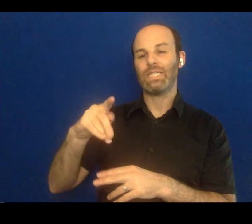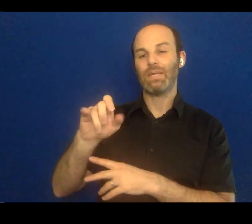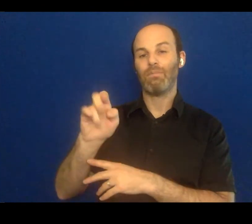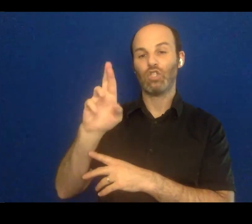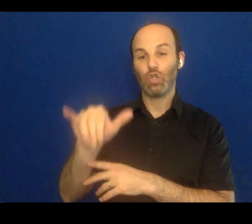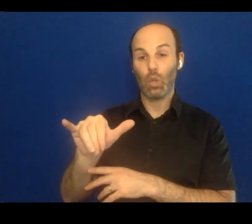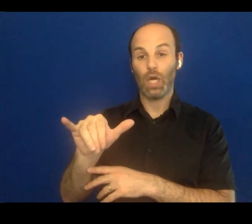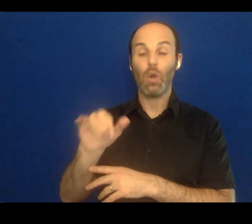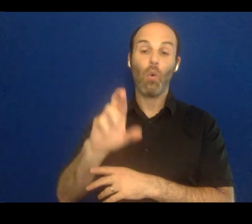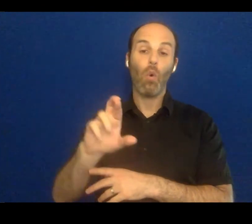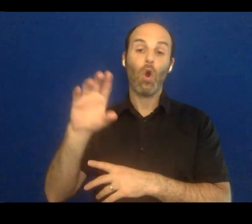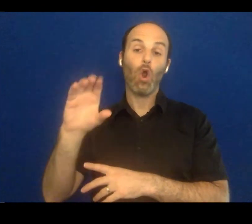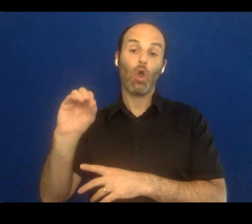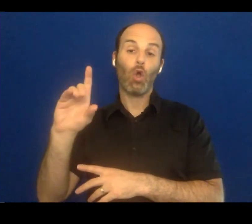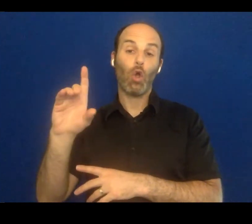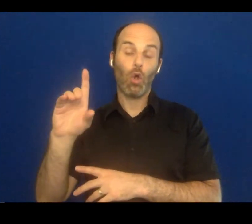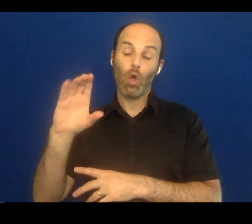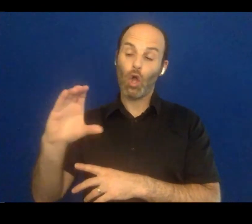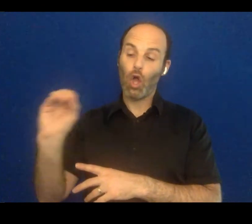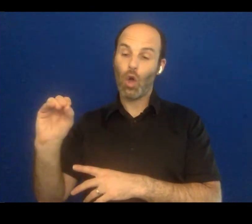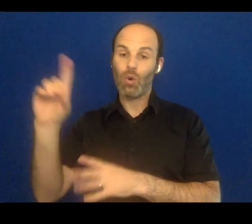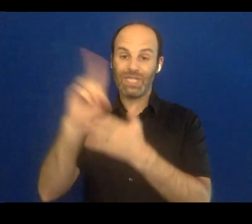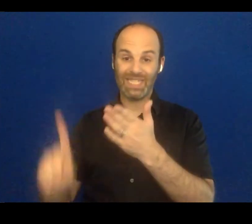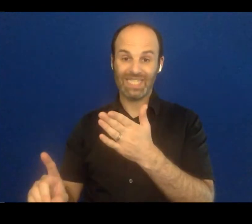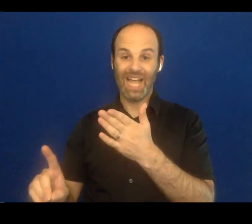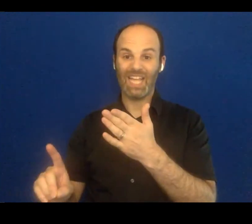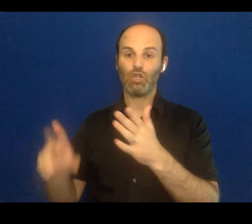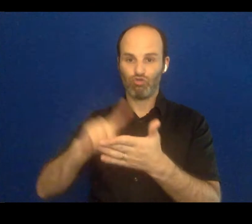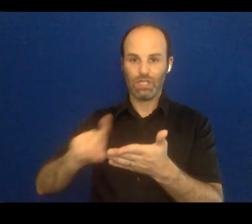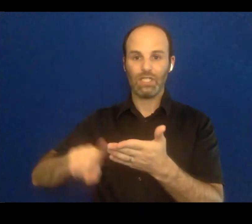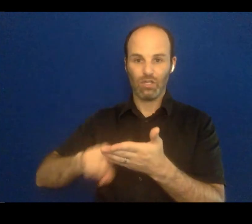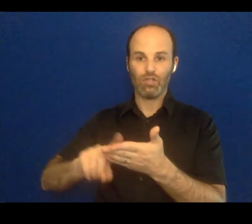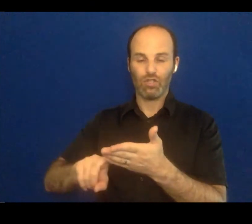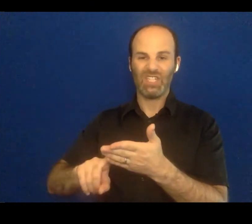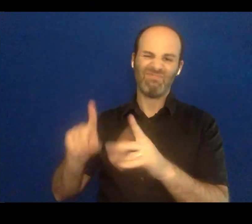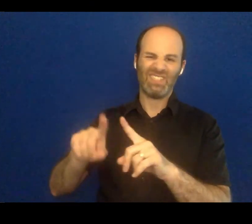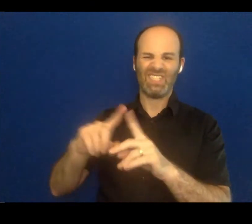DESIGNED, ONE AREA WHERE THIS HAS BEEN A BIT IN THE NEWS ABOUT